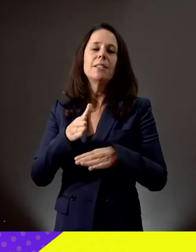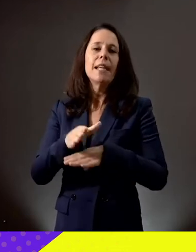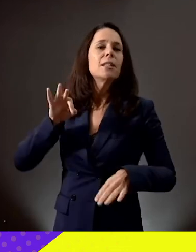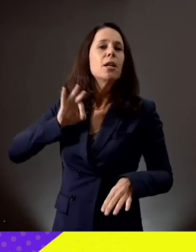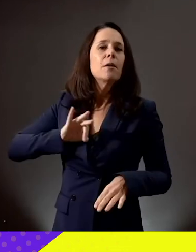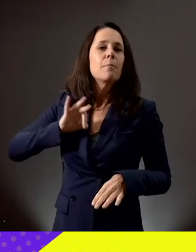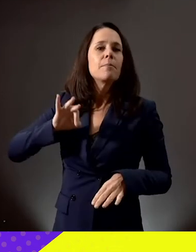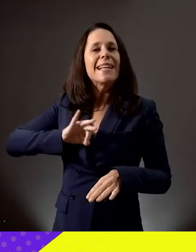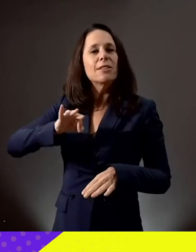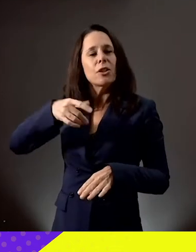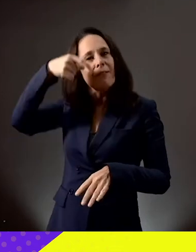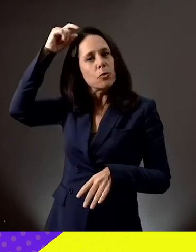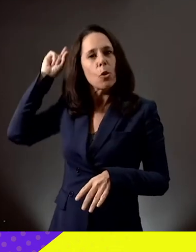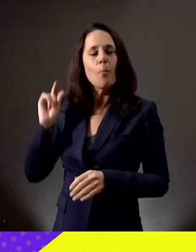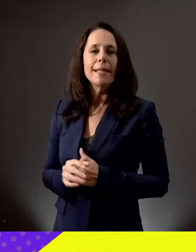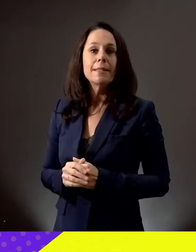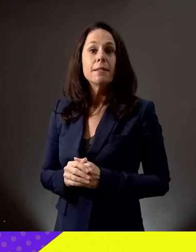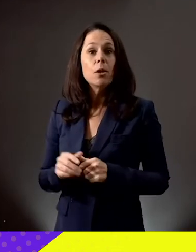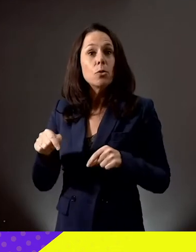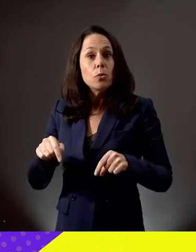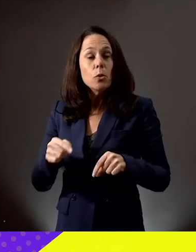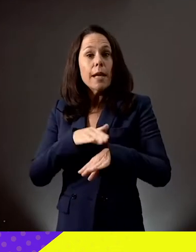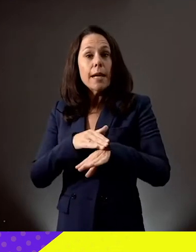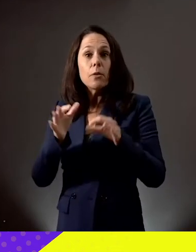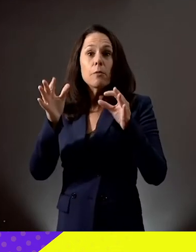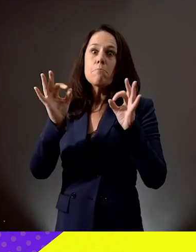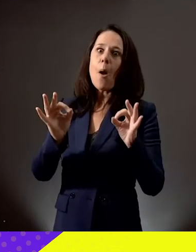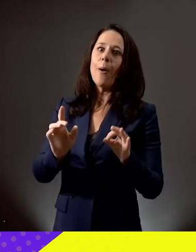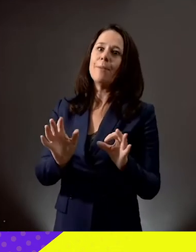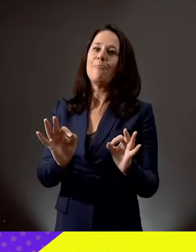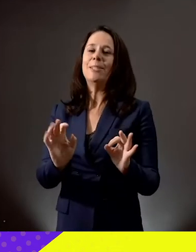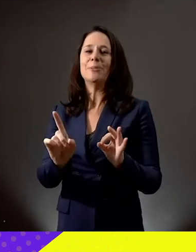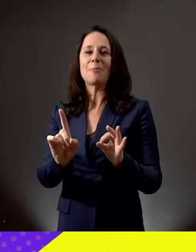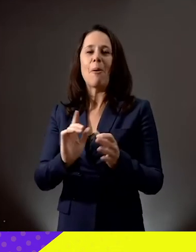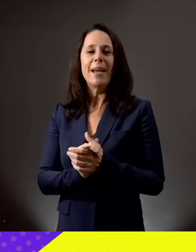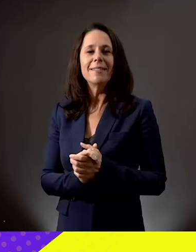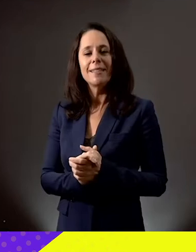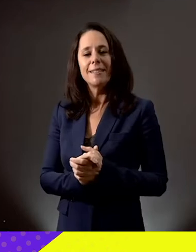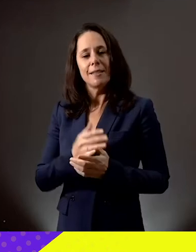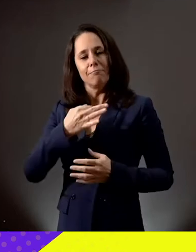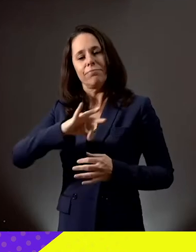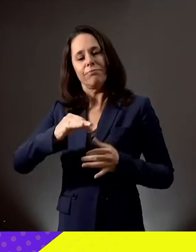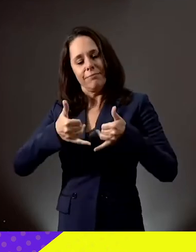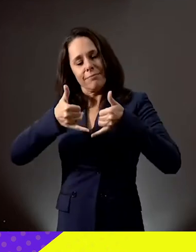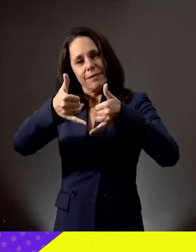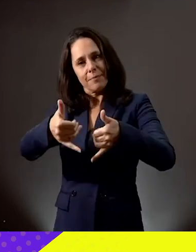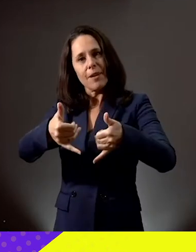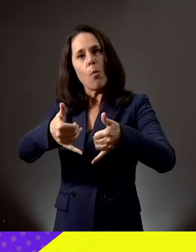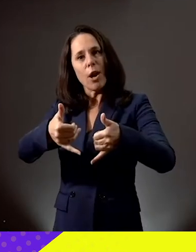Now it's time for a very special moment. We are going to present the Diversiteit In Bedrijf Award 2021.